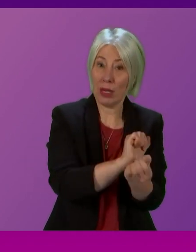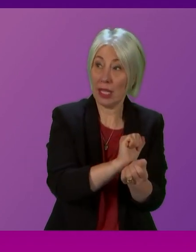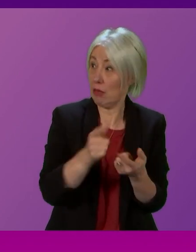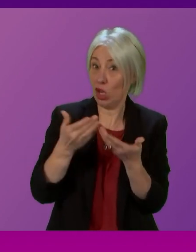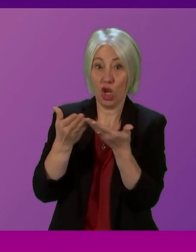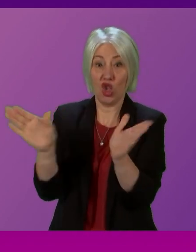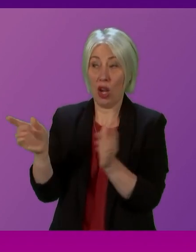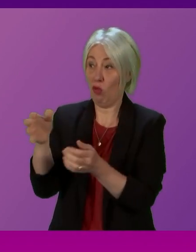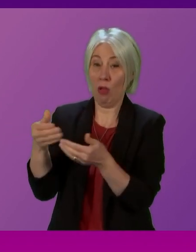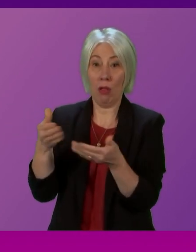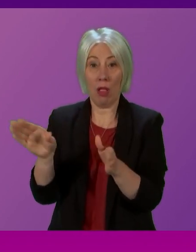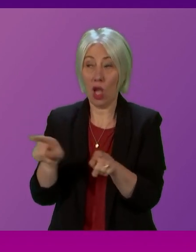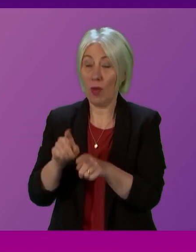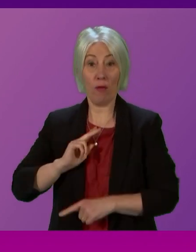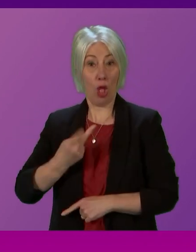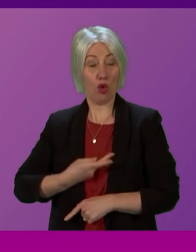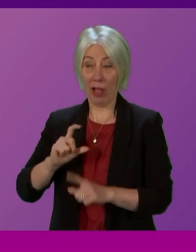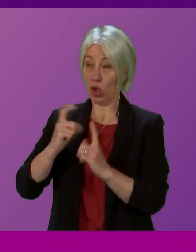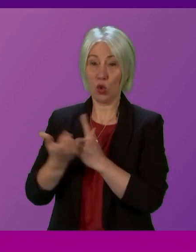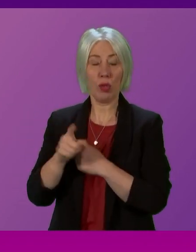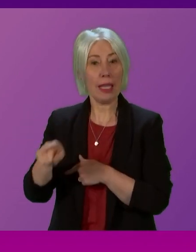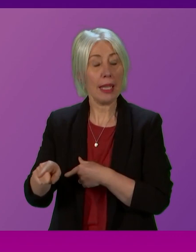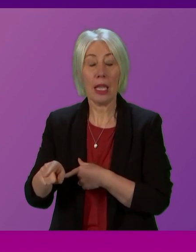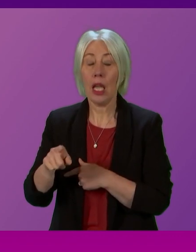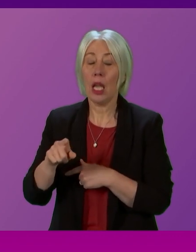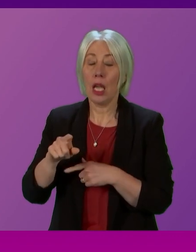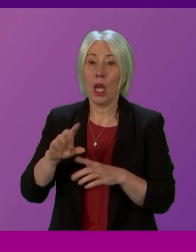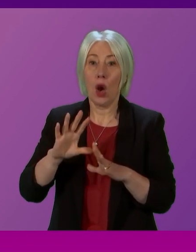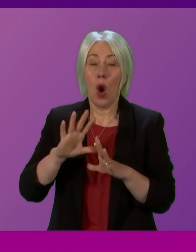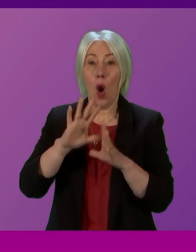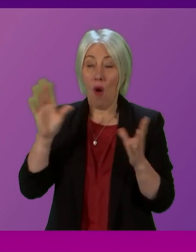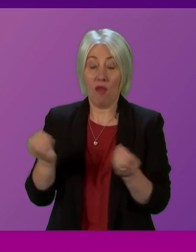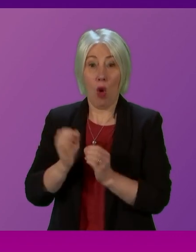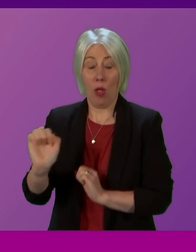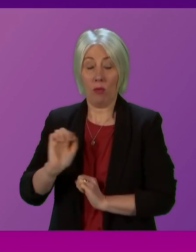distress in the trans community, the overwhelming majority of whom, like the overwhelming majority